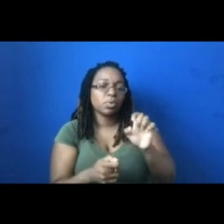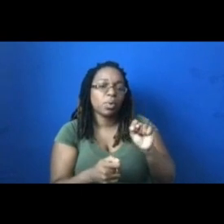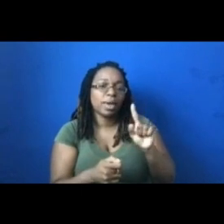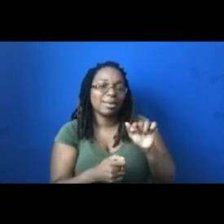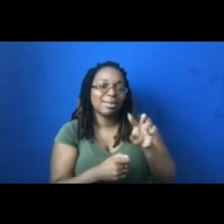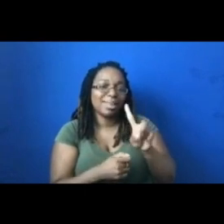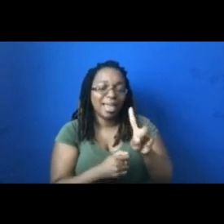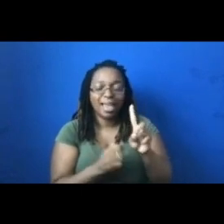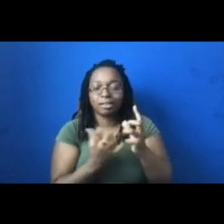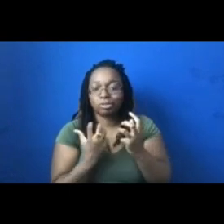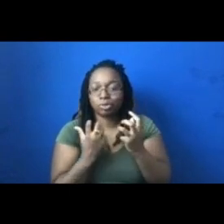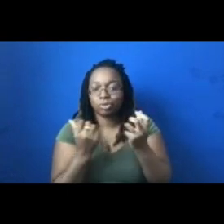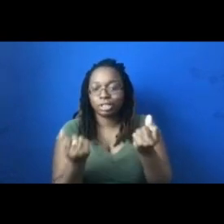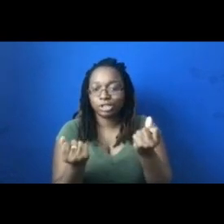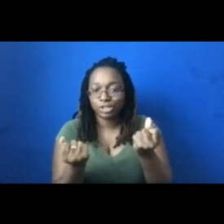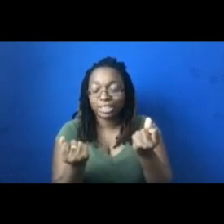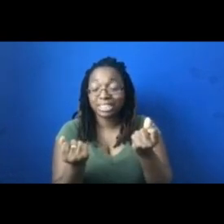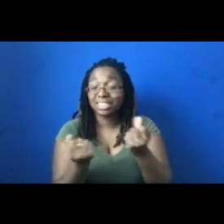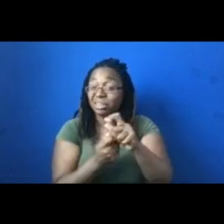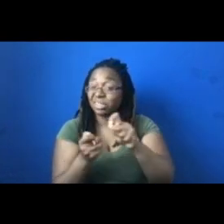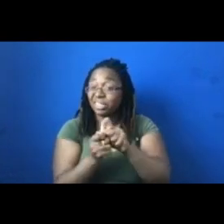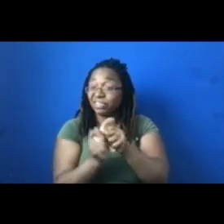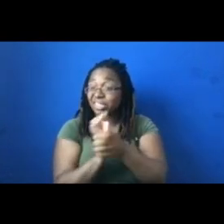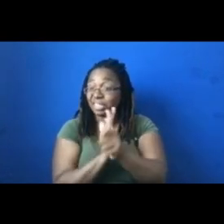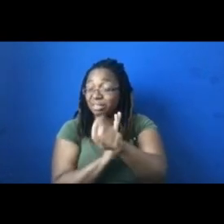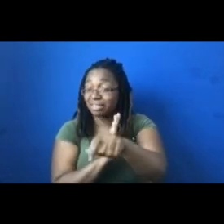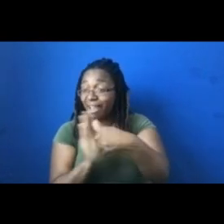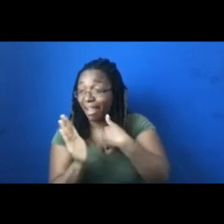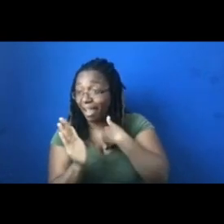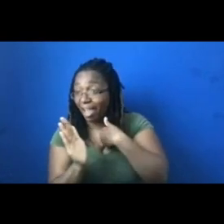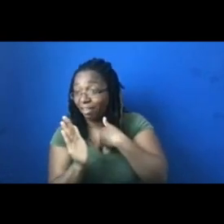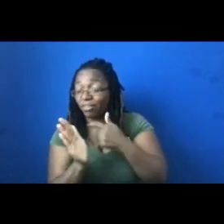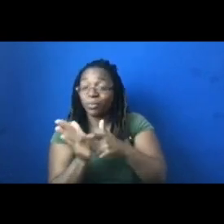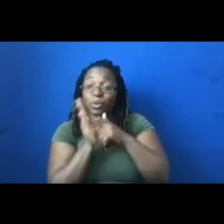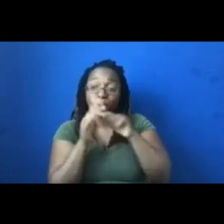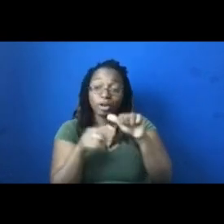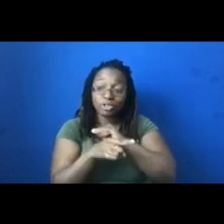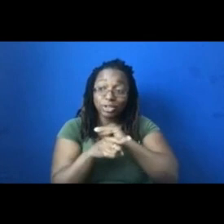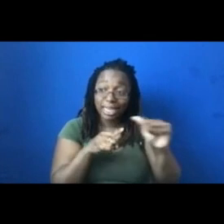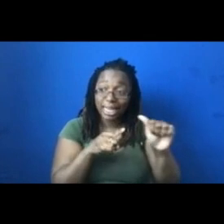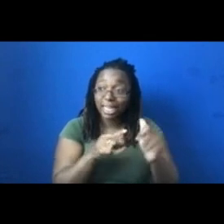they're requiring training or requiring support. But we're